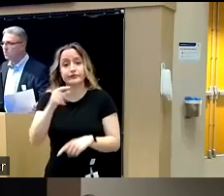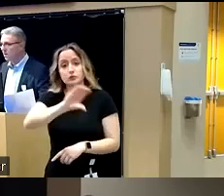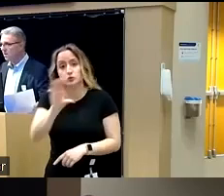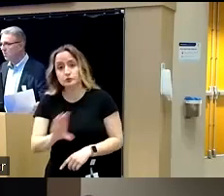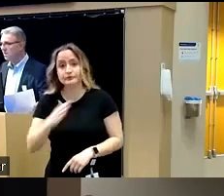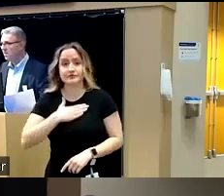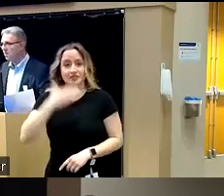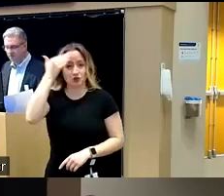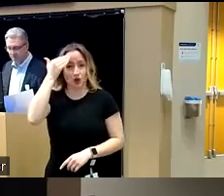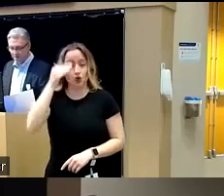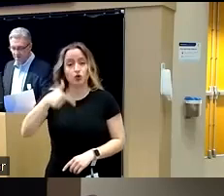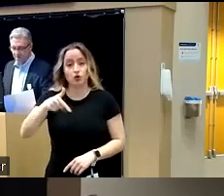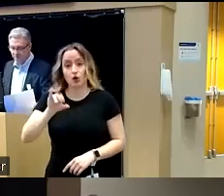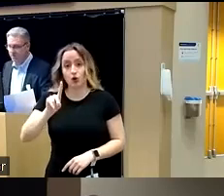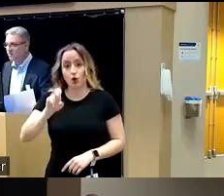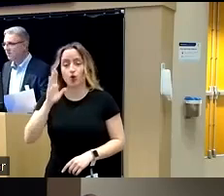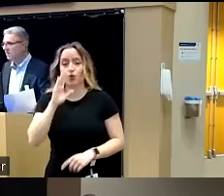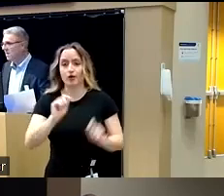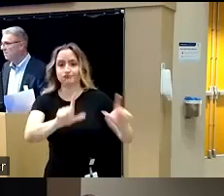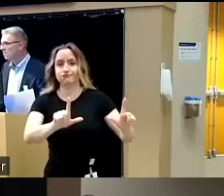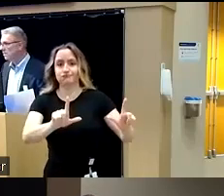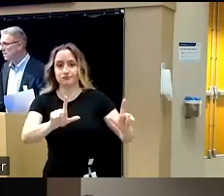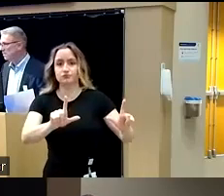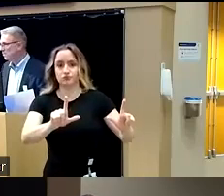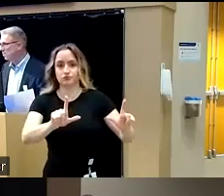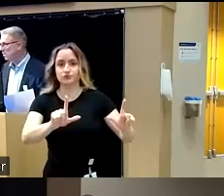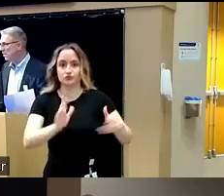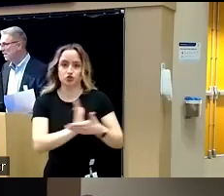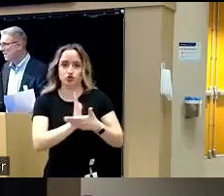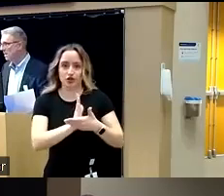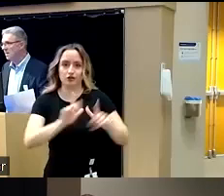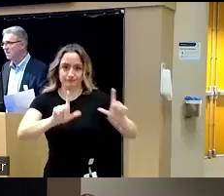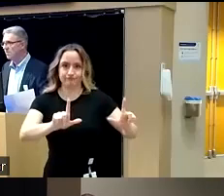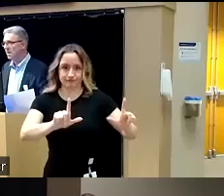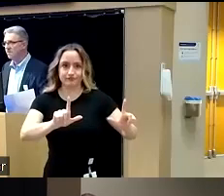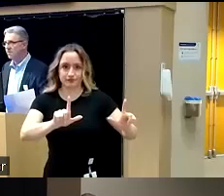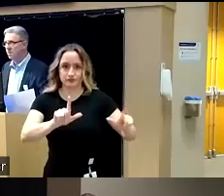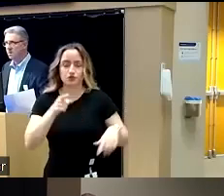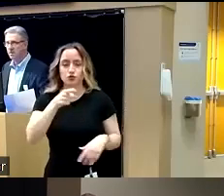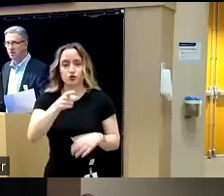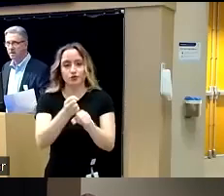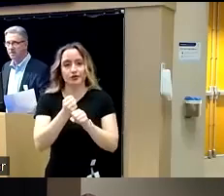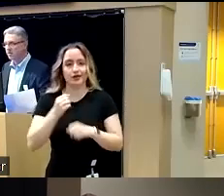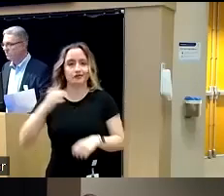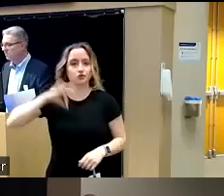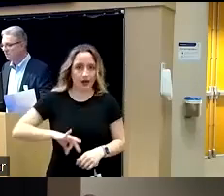the QR will be posted so that at the end you can get your credit and apply for the credits that you